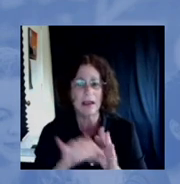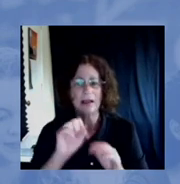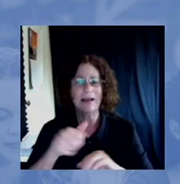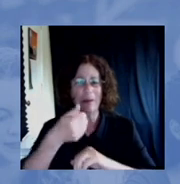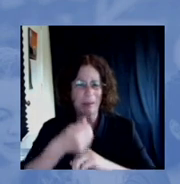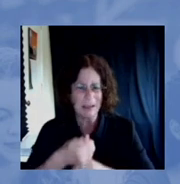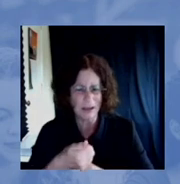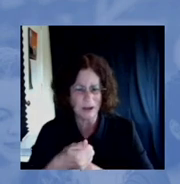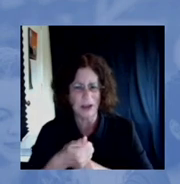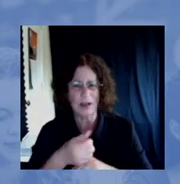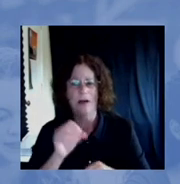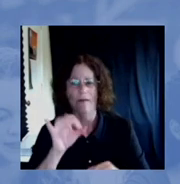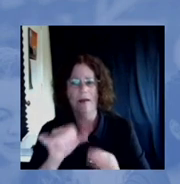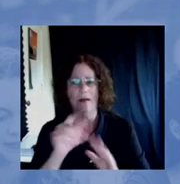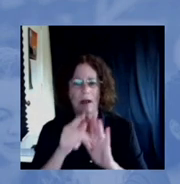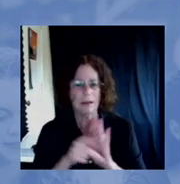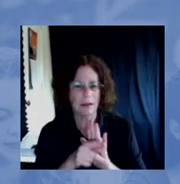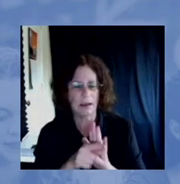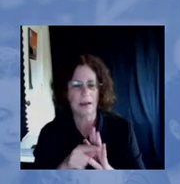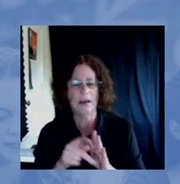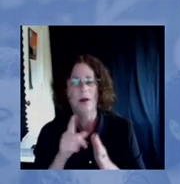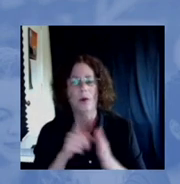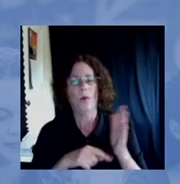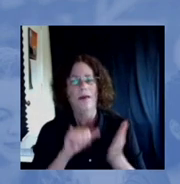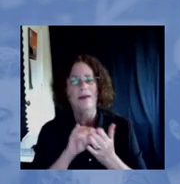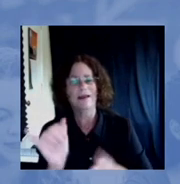OF THAT POLICY. WHAT THAT LOOKS LIKE IN MIAMI DADE IS VERY,